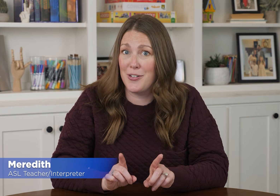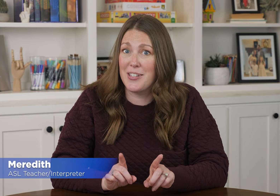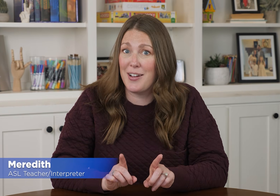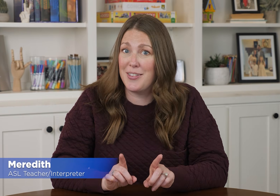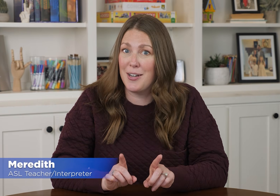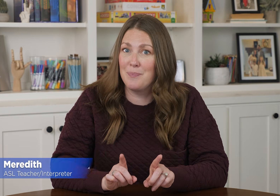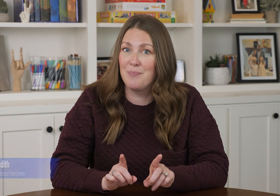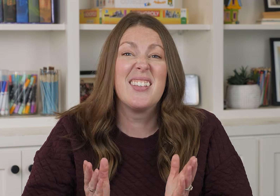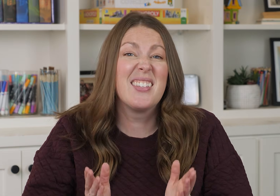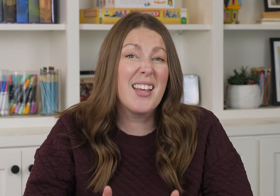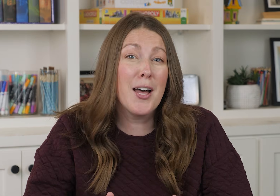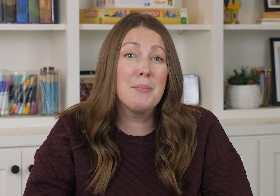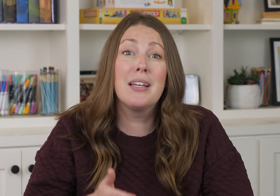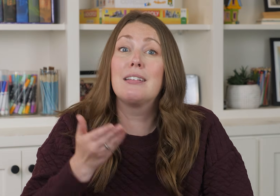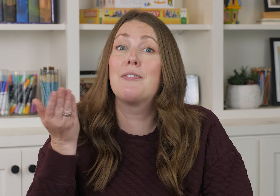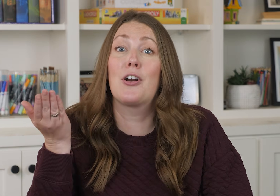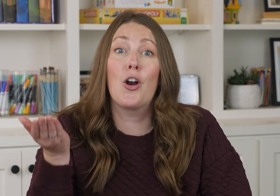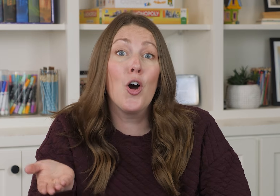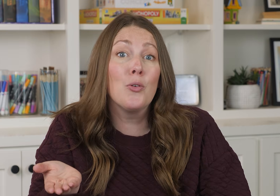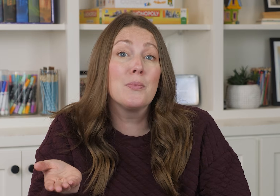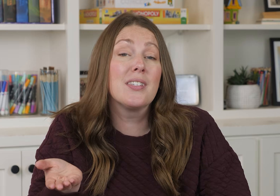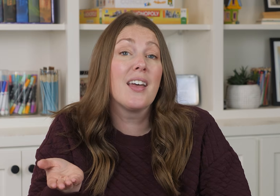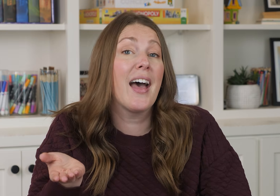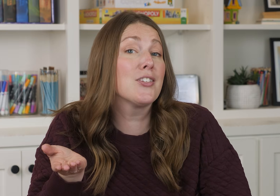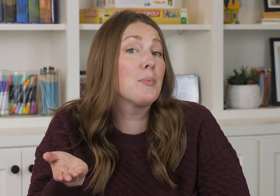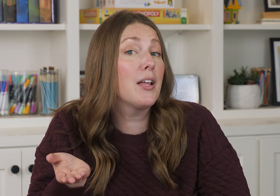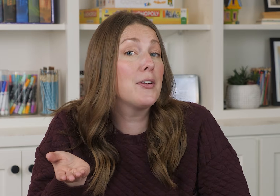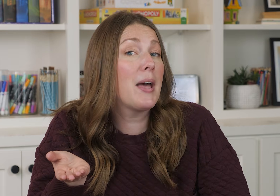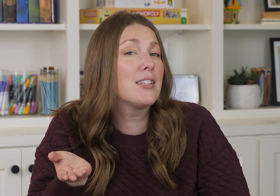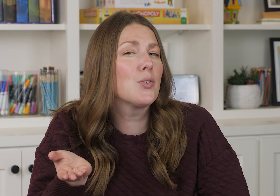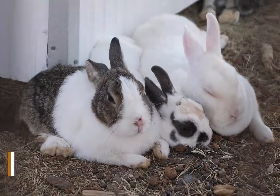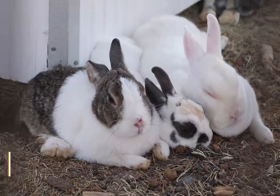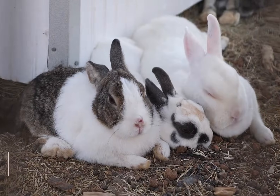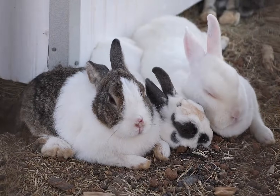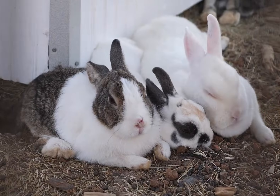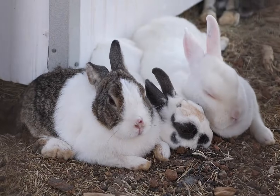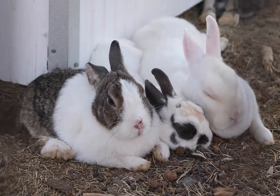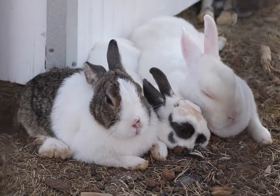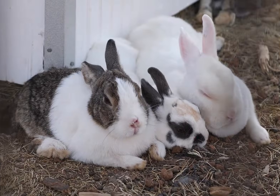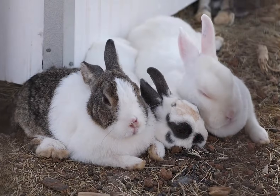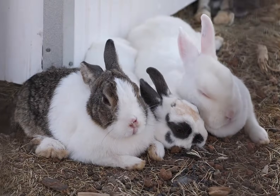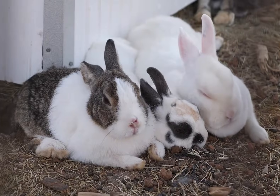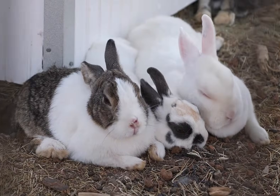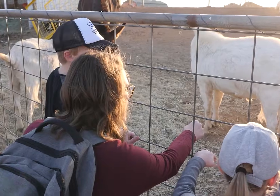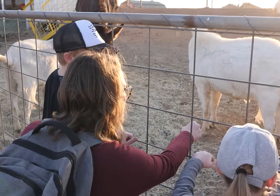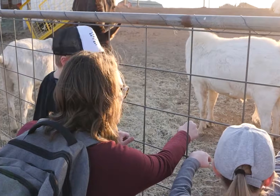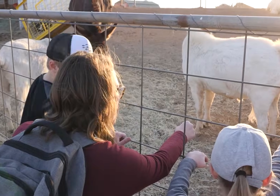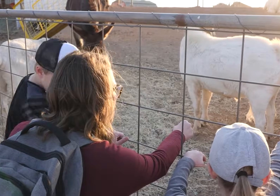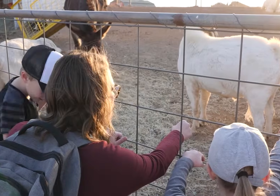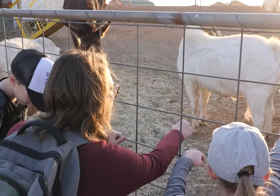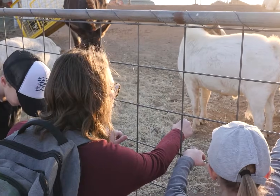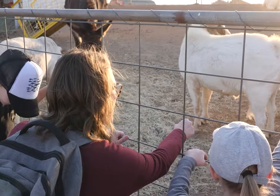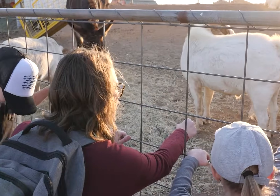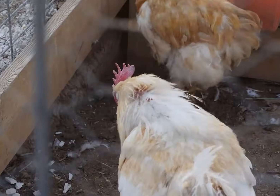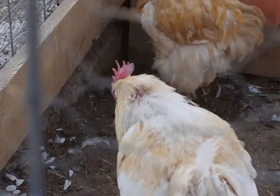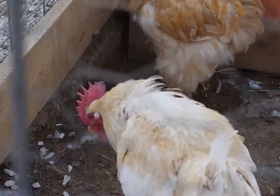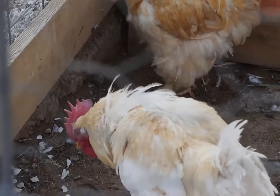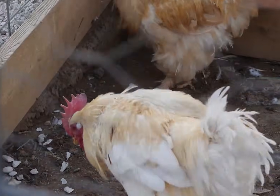lovers out there. Some live in our homes as our beloved pets, while others may